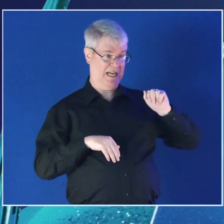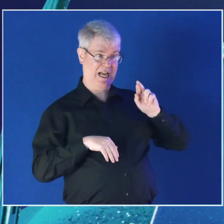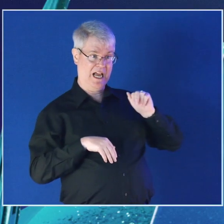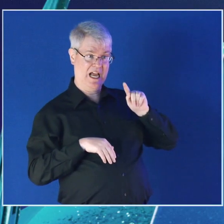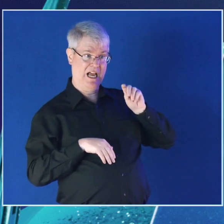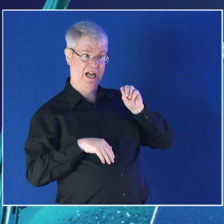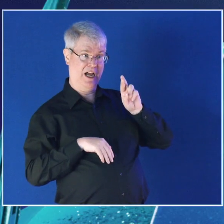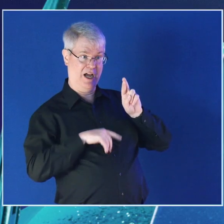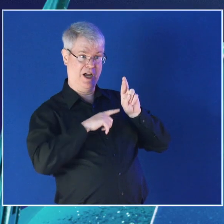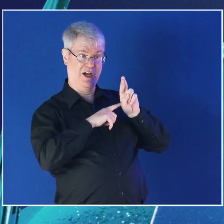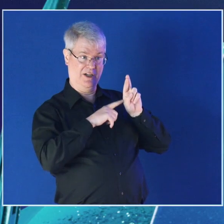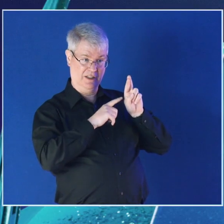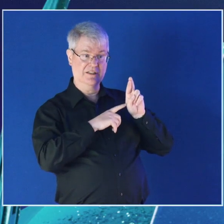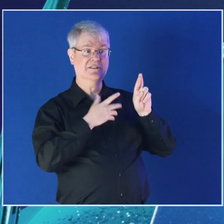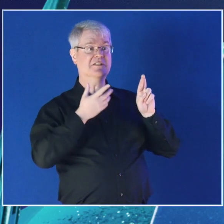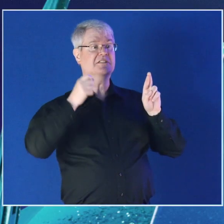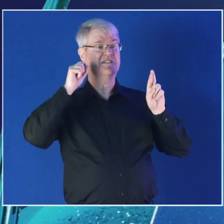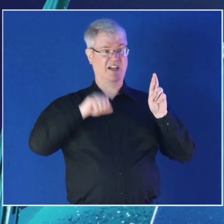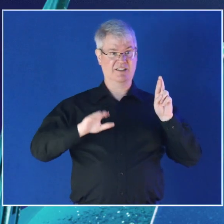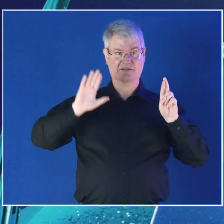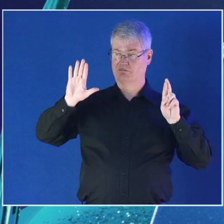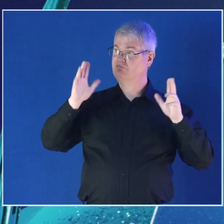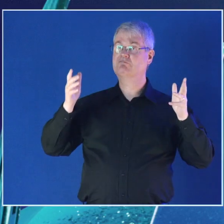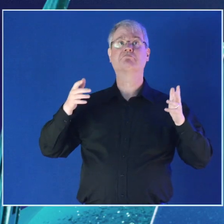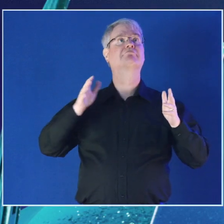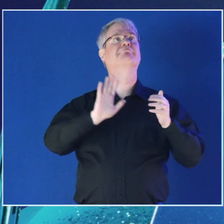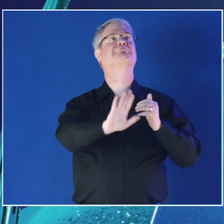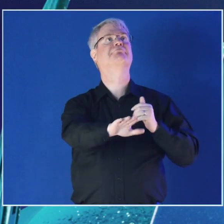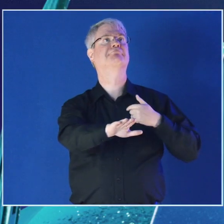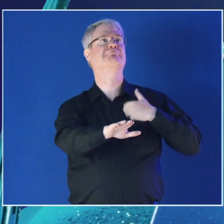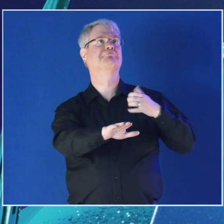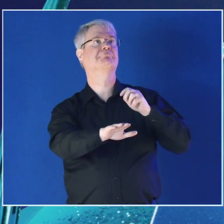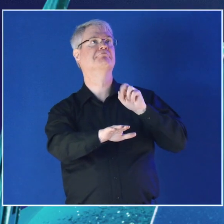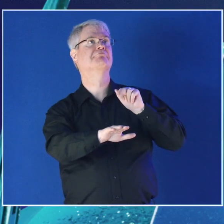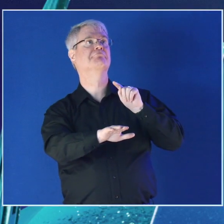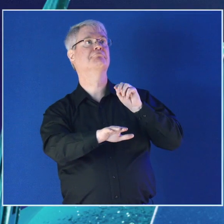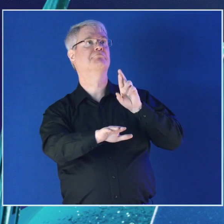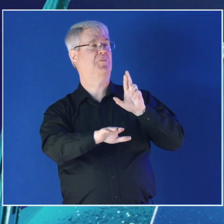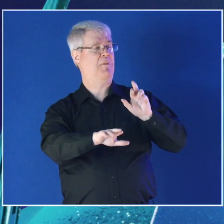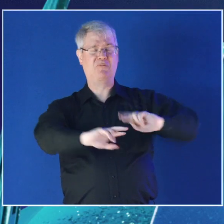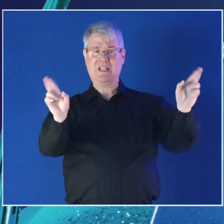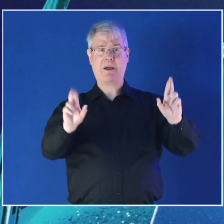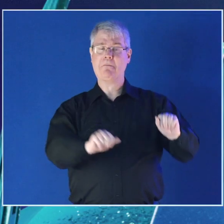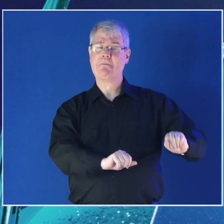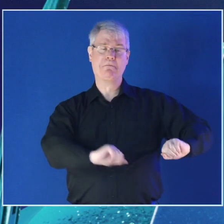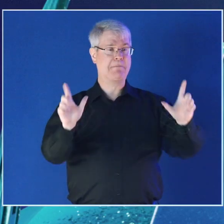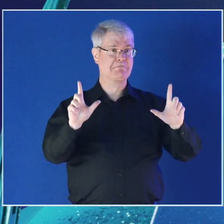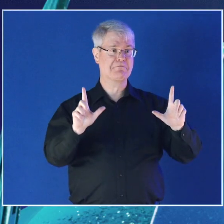on a Windows computer and get productive immediately. A strong Narrator gives us the best of both worlds